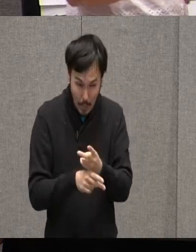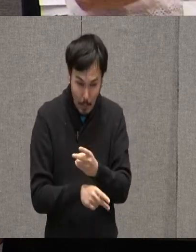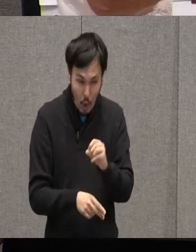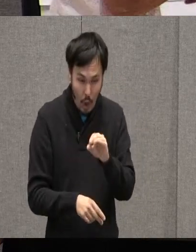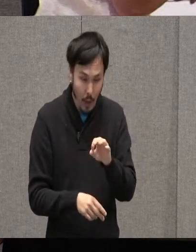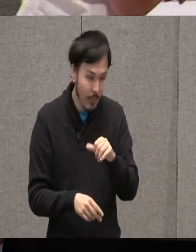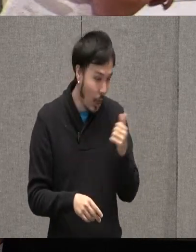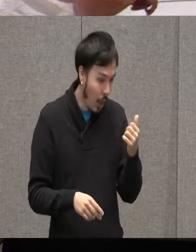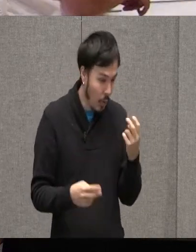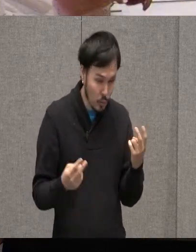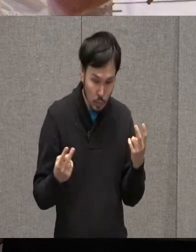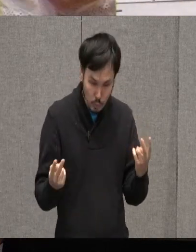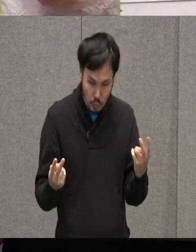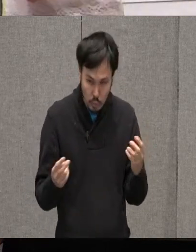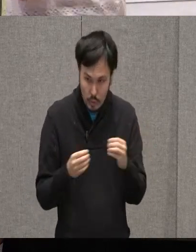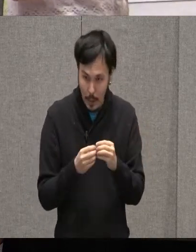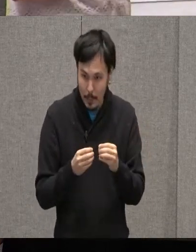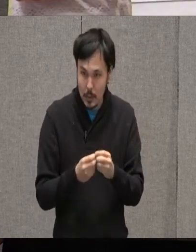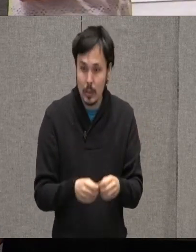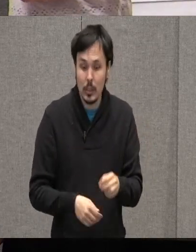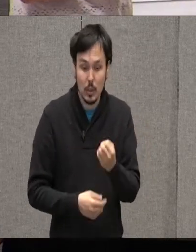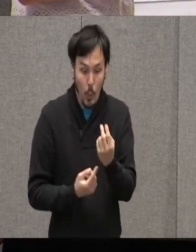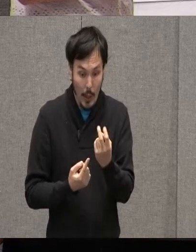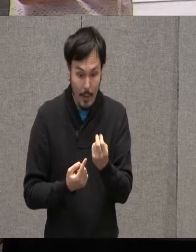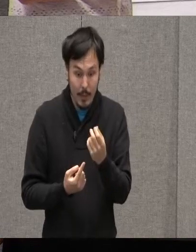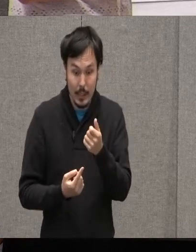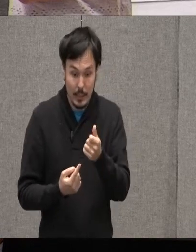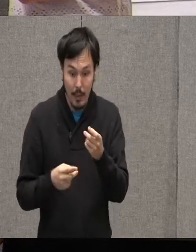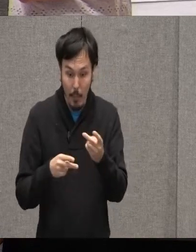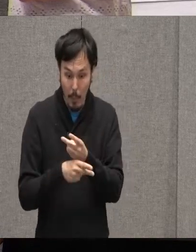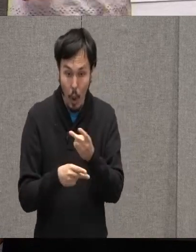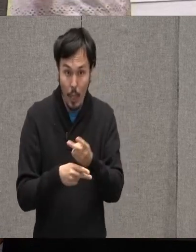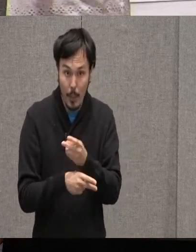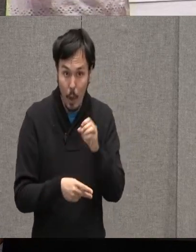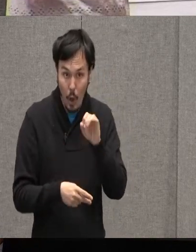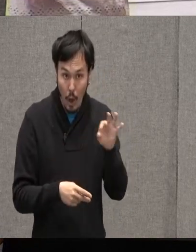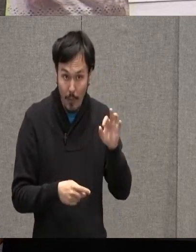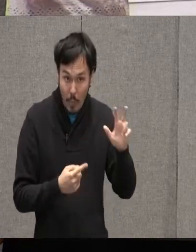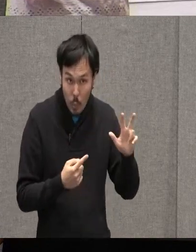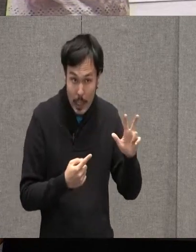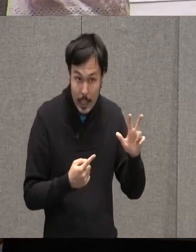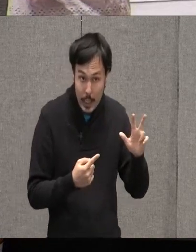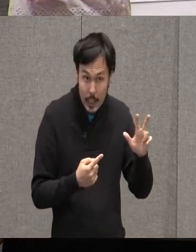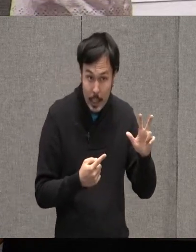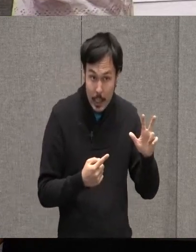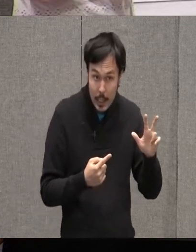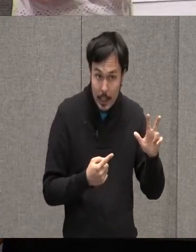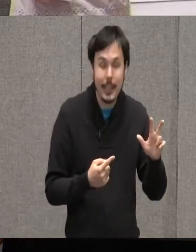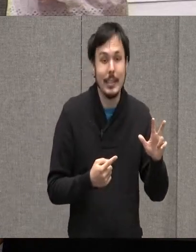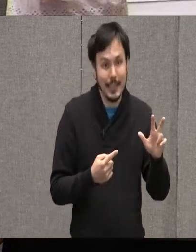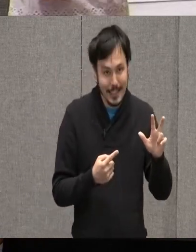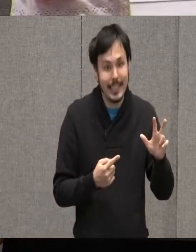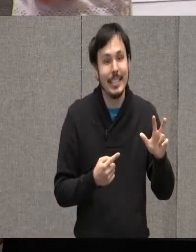So let's see 12, is 12 a multiple of three? Right it is.